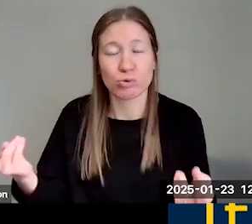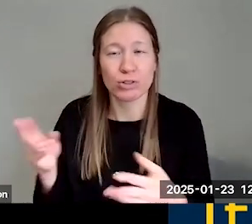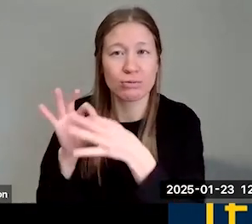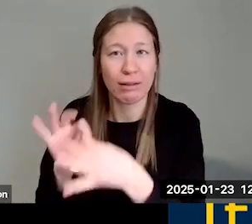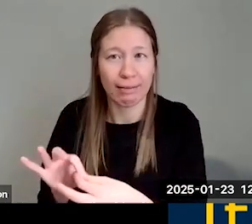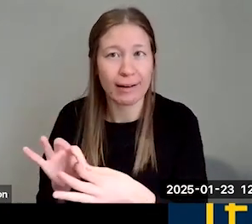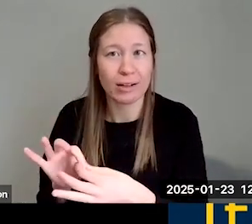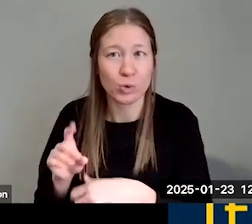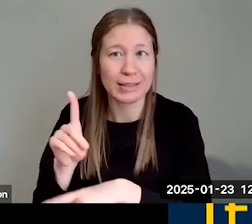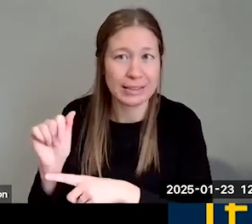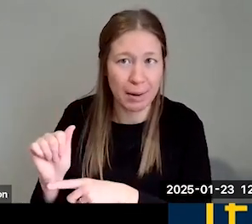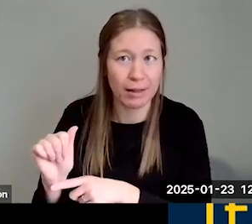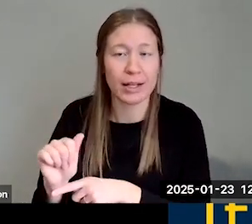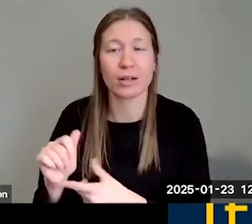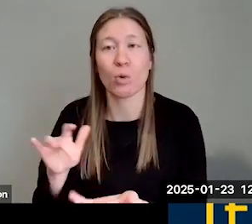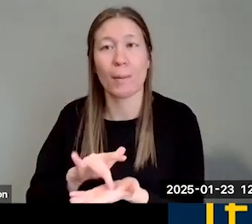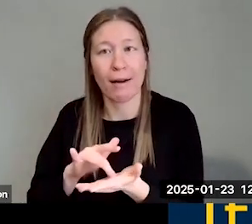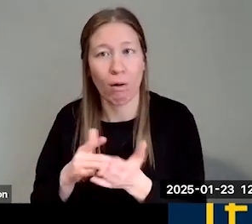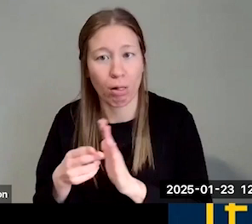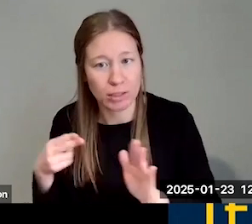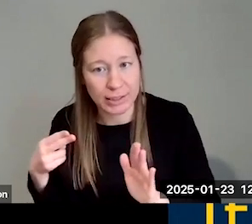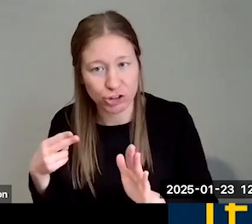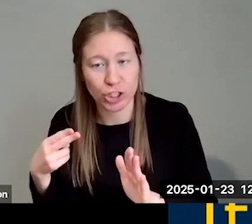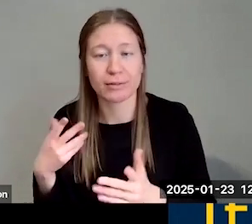or medical condition from their supervisor or instructor.